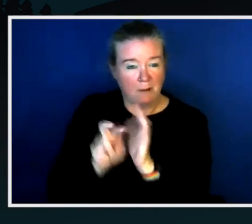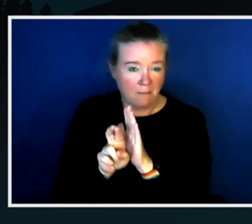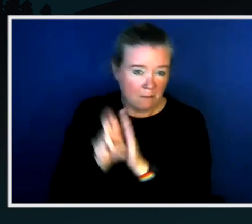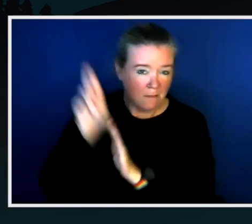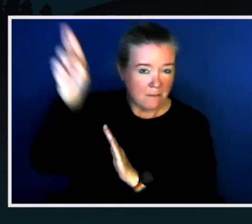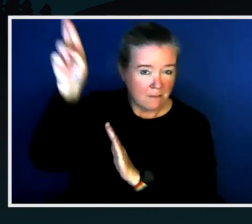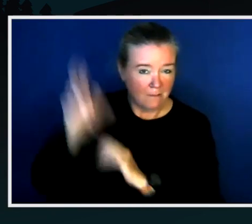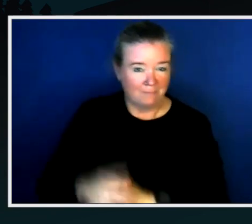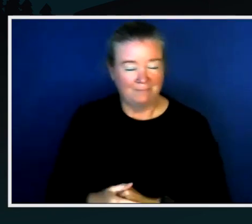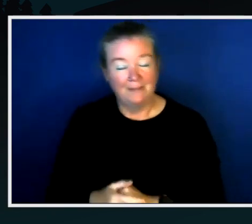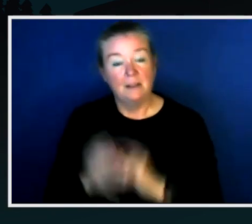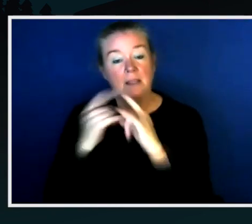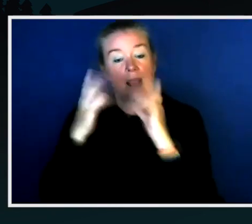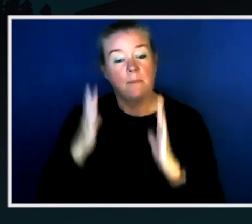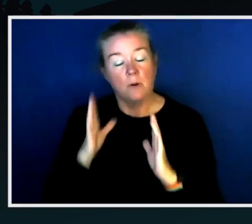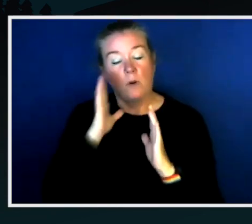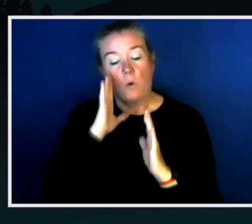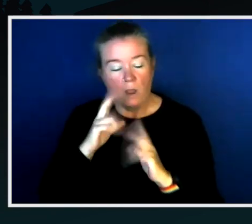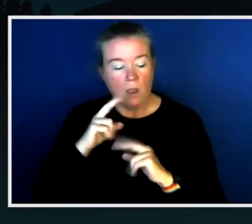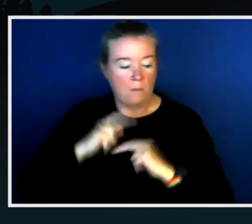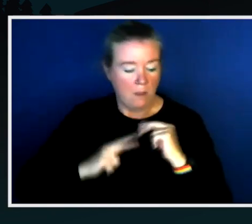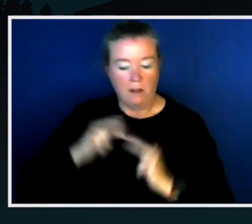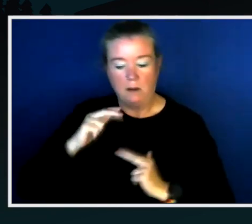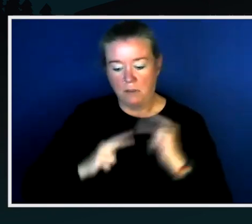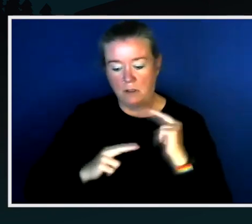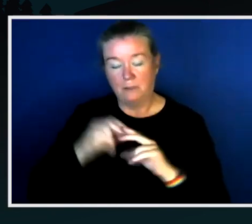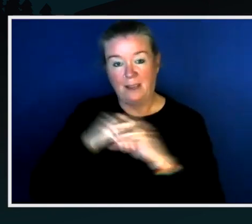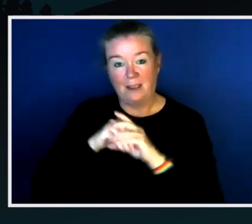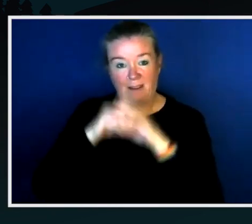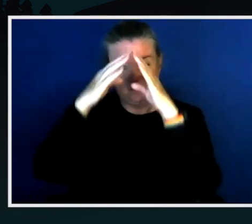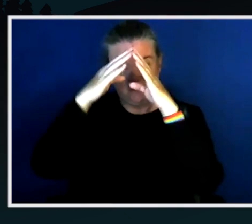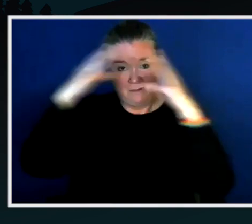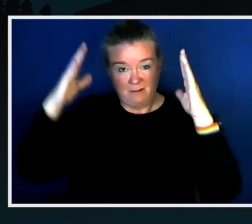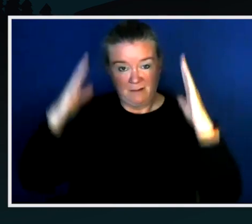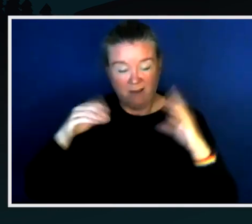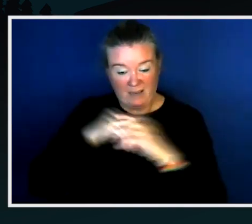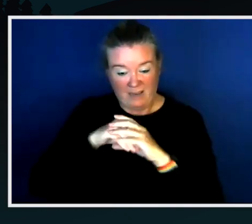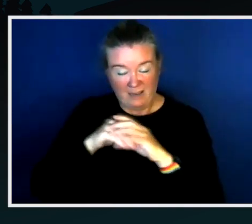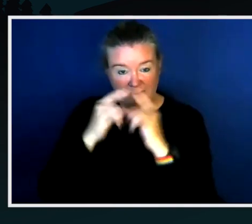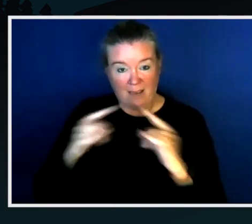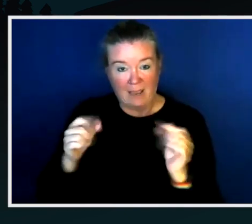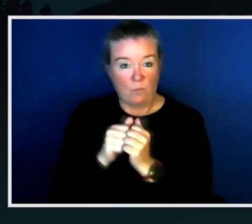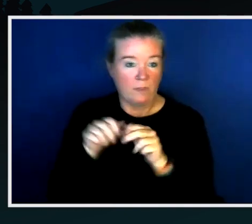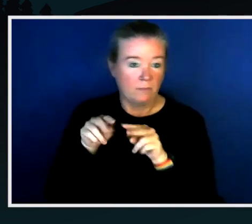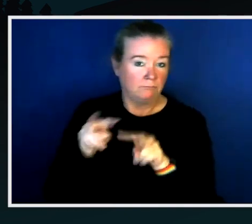Campers construct their rockets in a pavilion at camp while volunteers supervise.